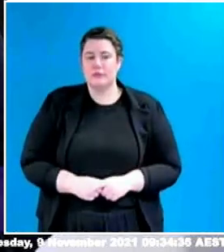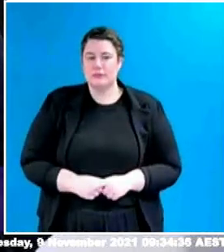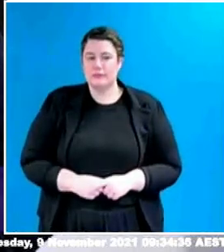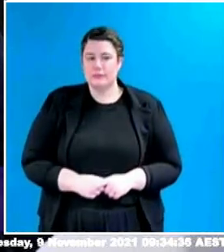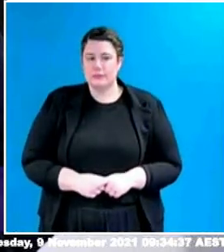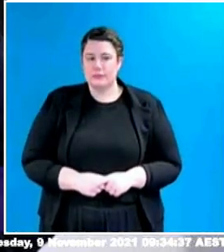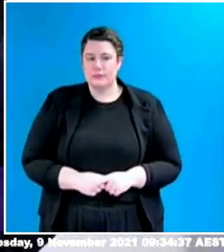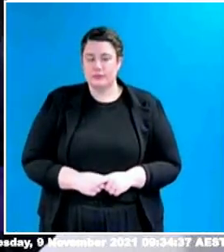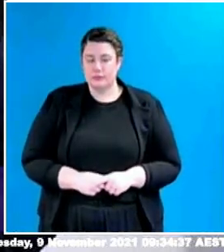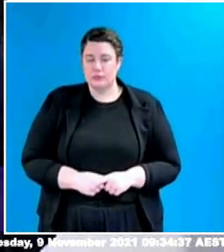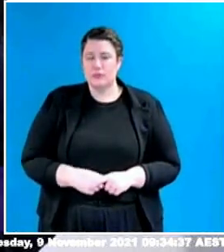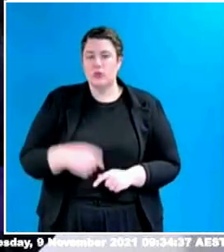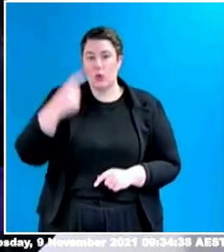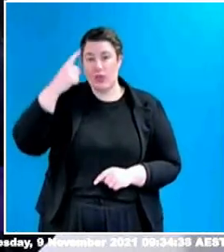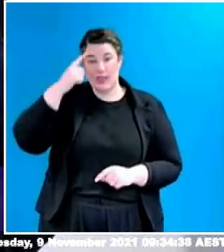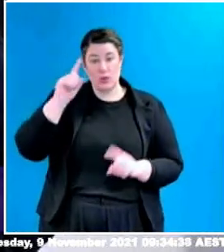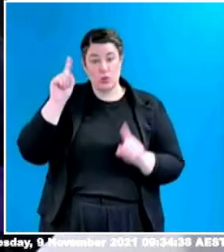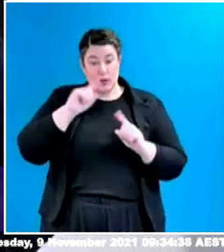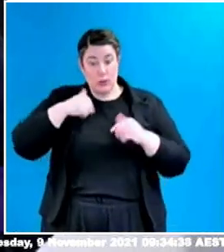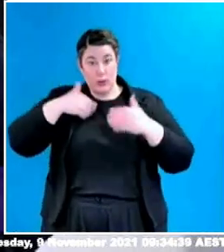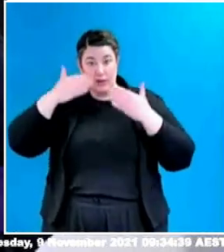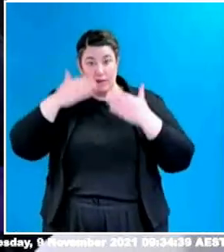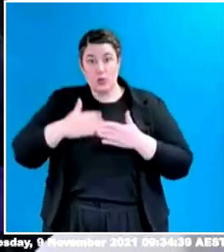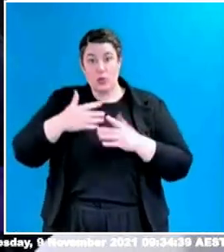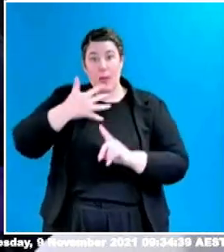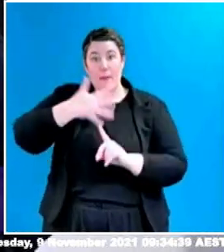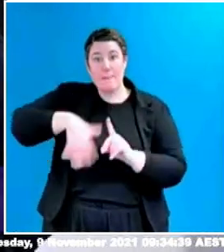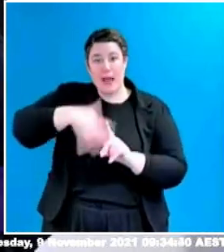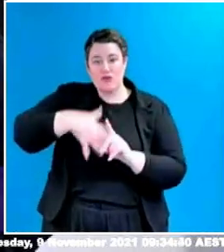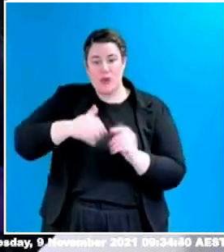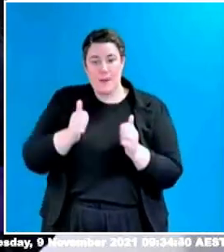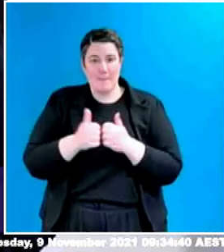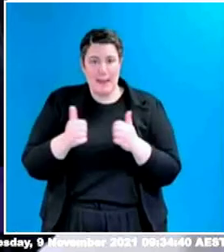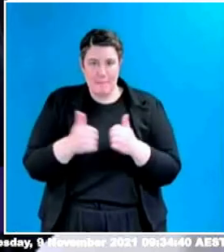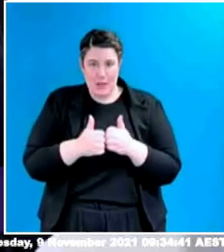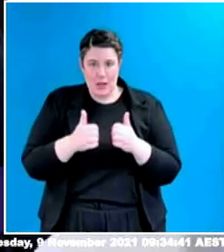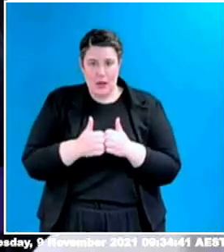Background Paper on article 24 at that occasion.